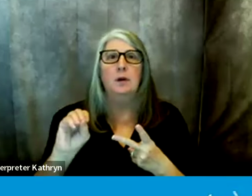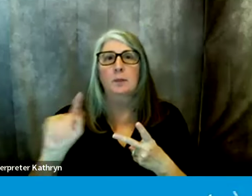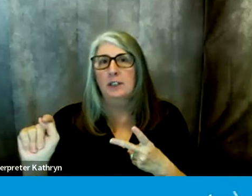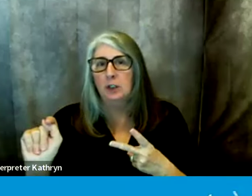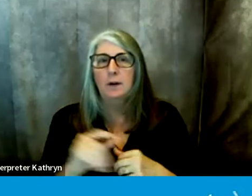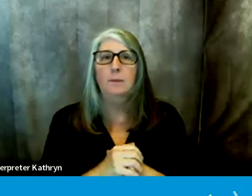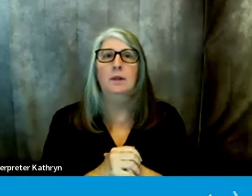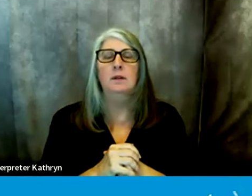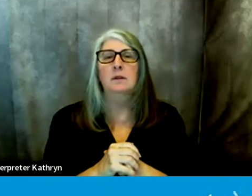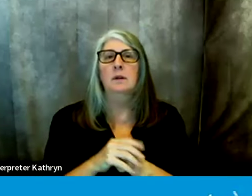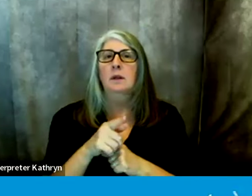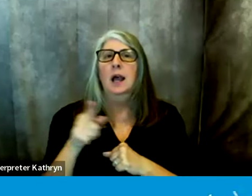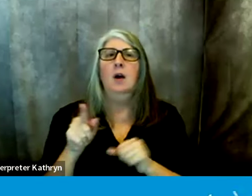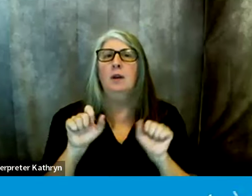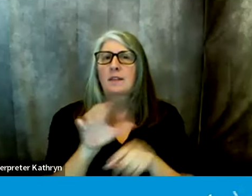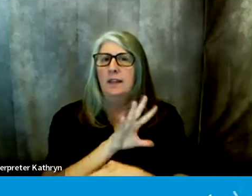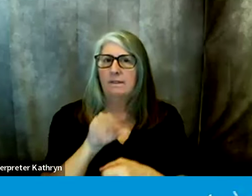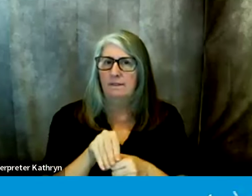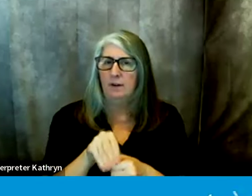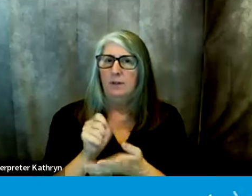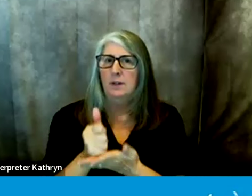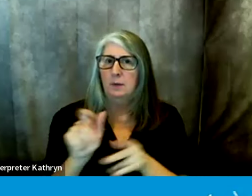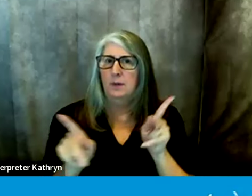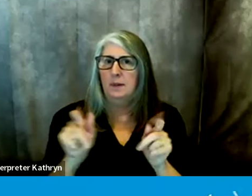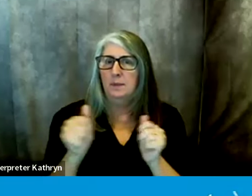how can they get involved in helping people with these devices?